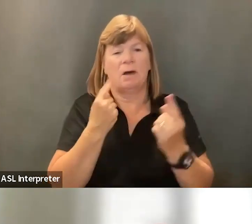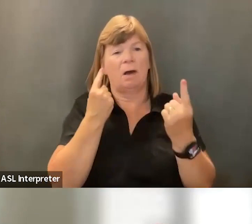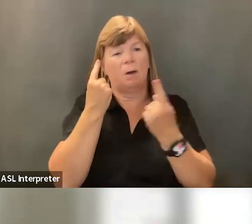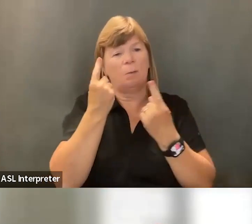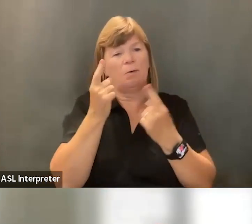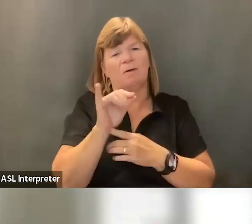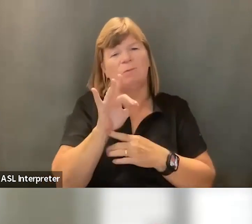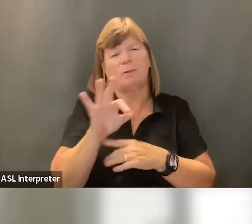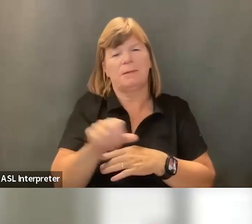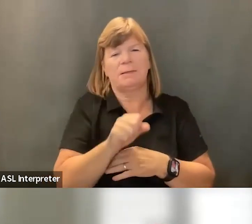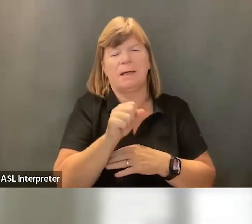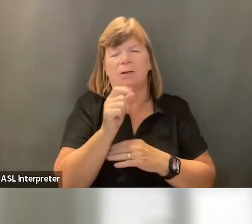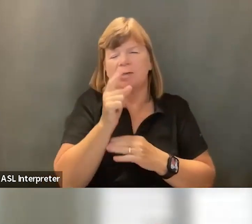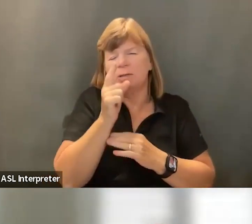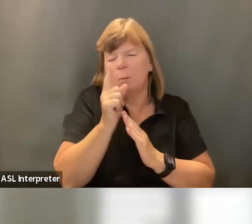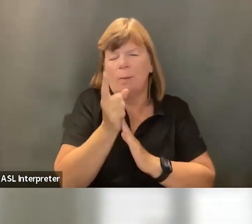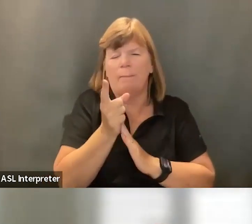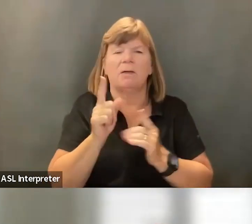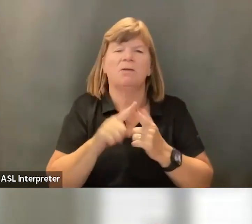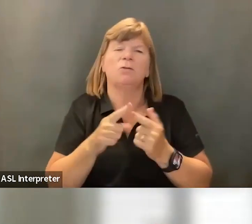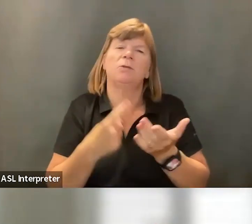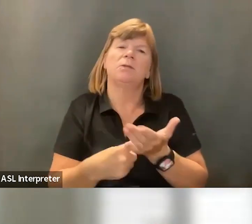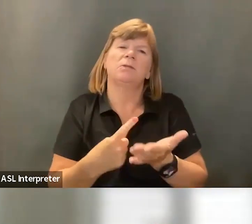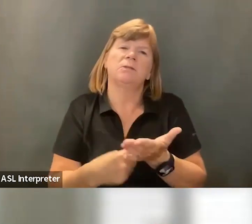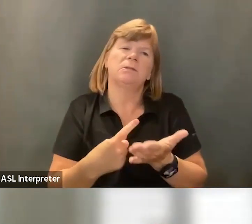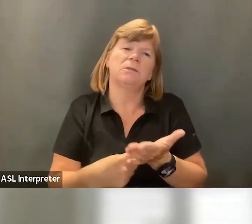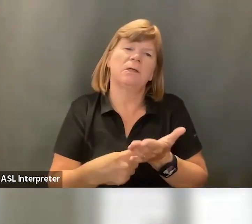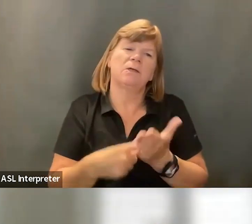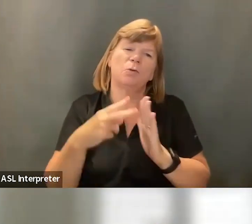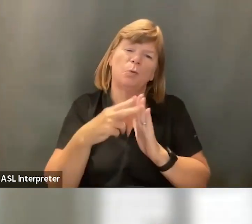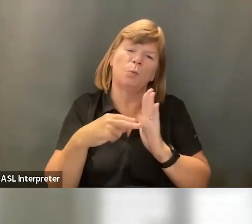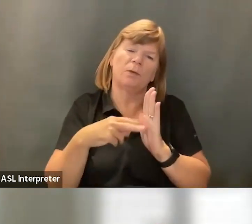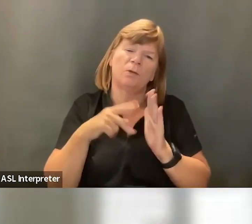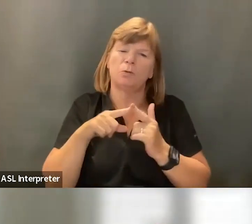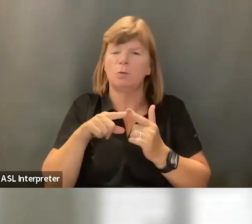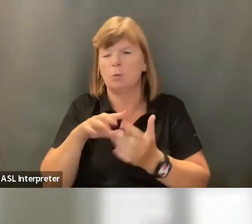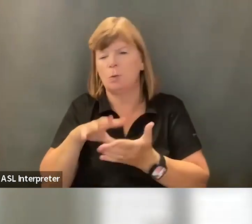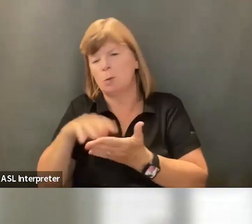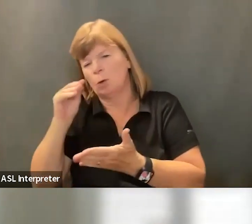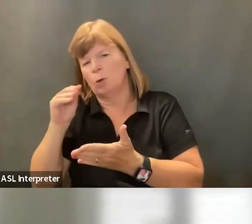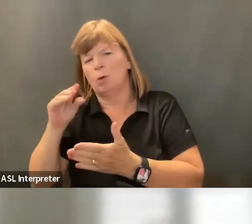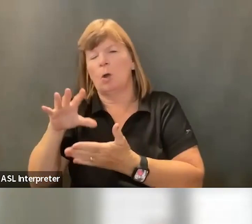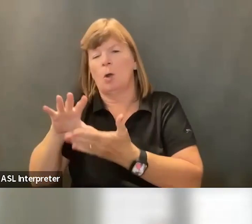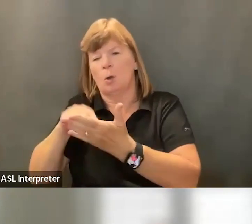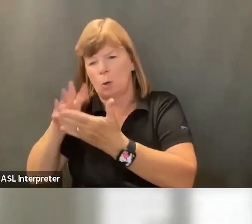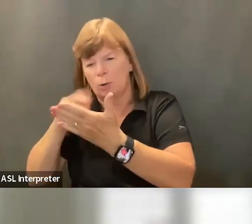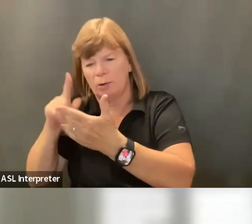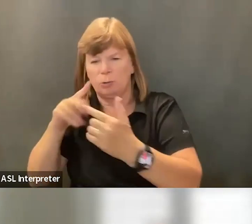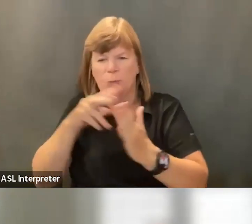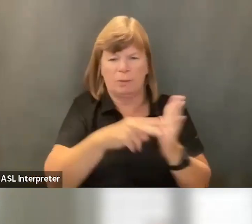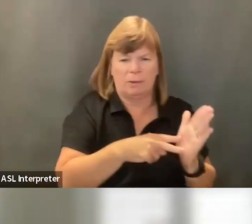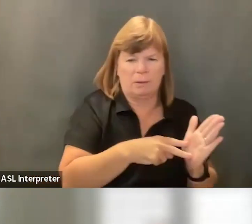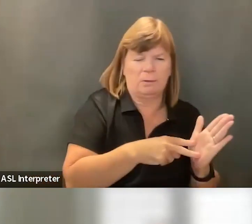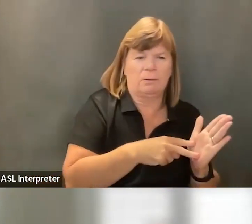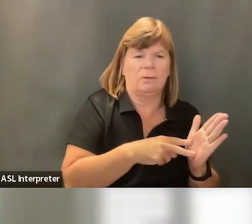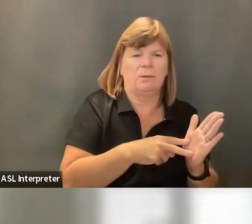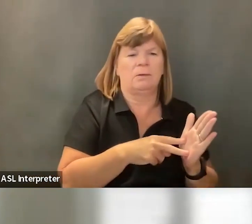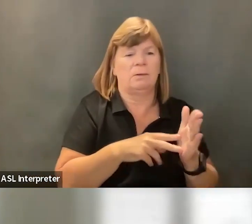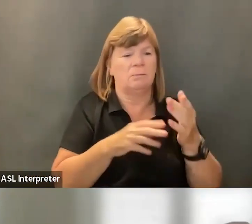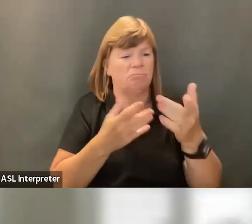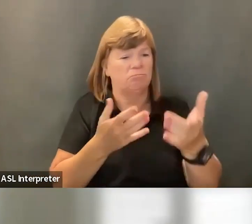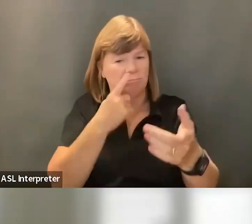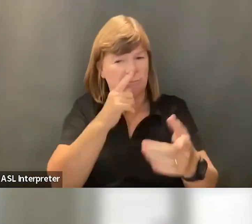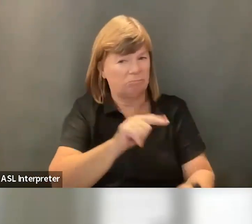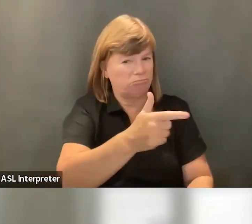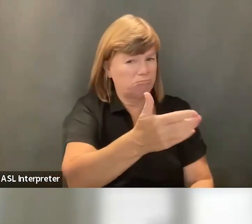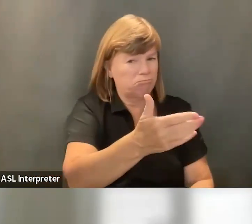moment to talk about reading to learn and learning to read um so would you take that one yeah and I